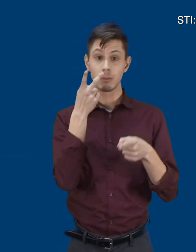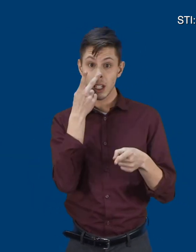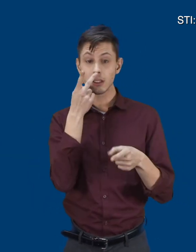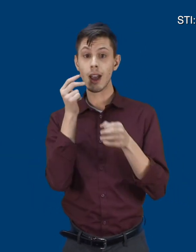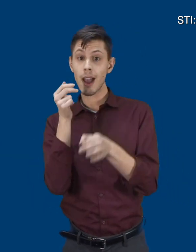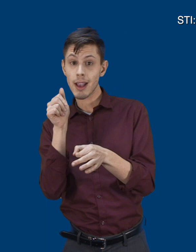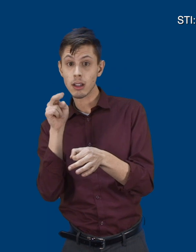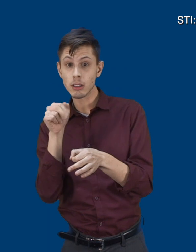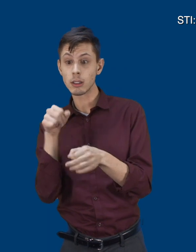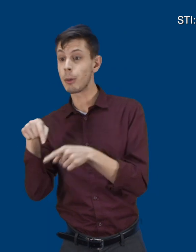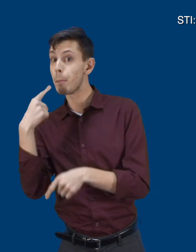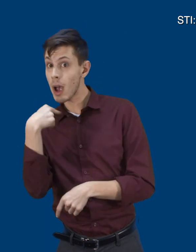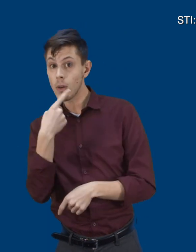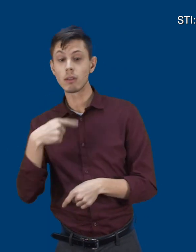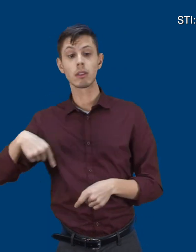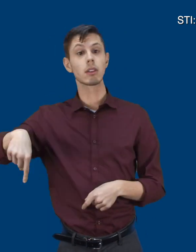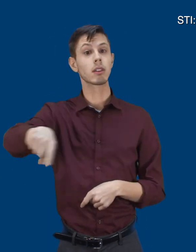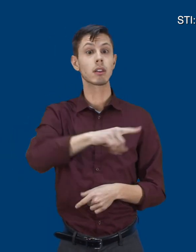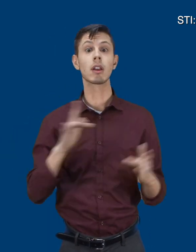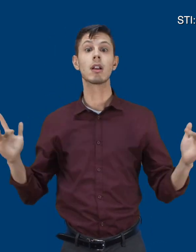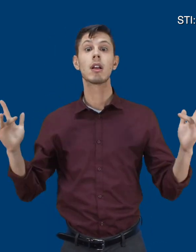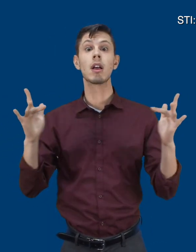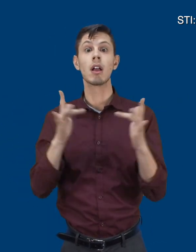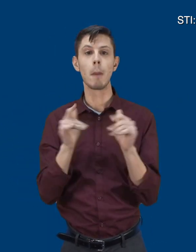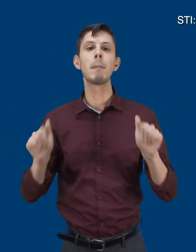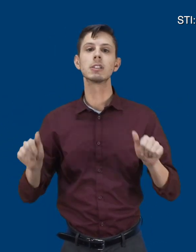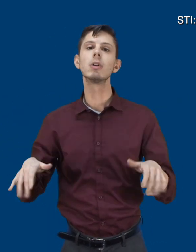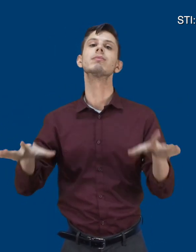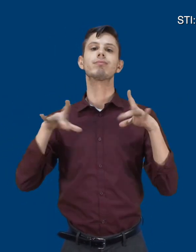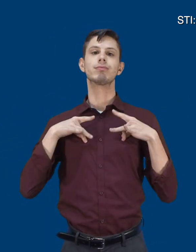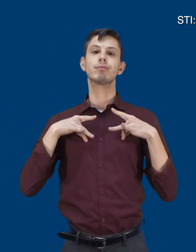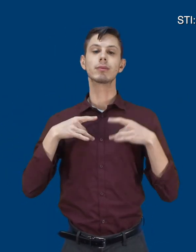You can get it through skin-to-skin sexual contact through touching of the vagina, penis, anus, or mouth.